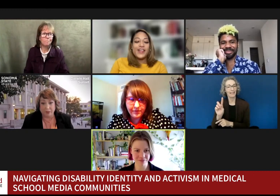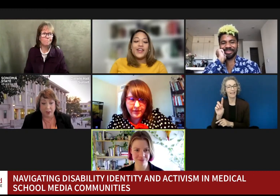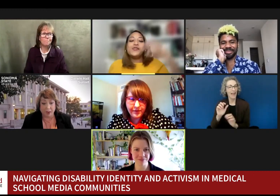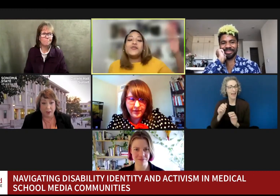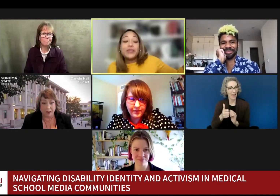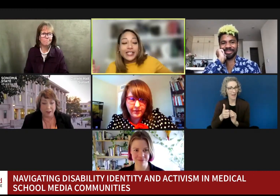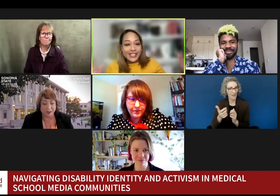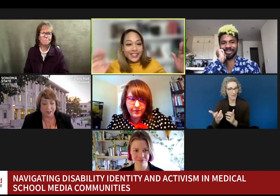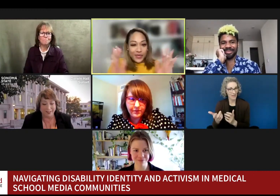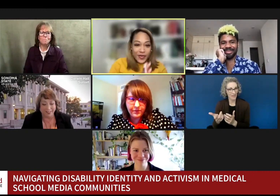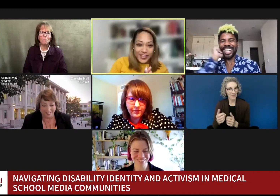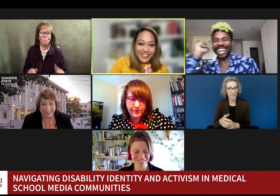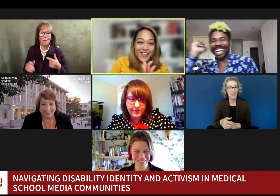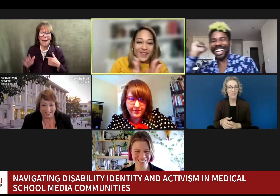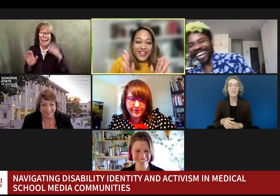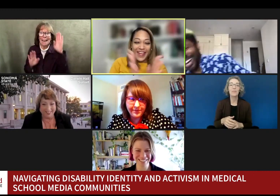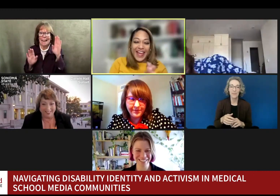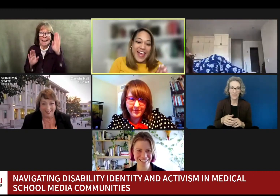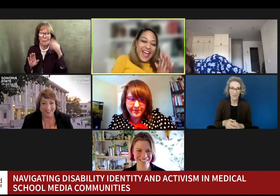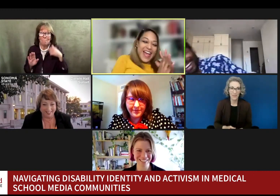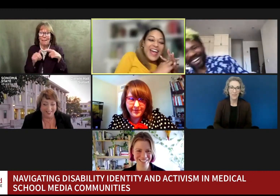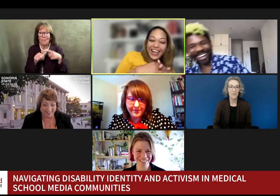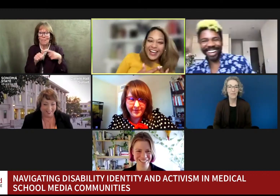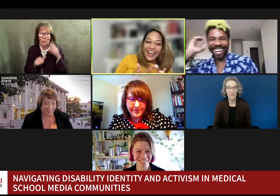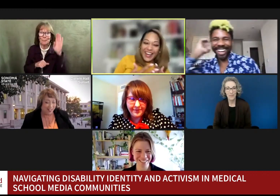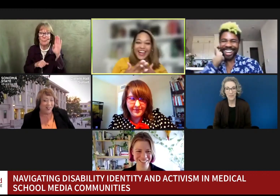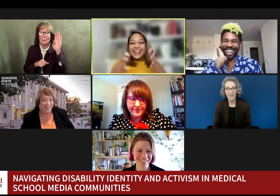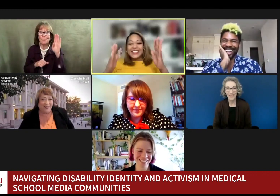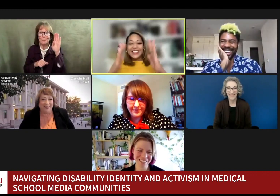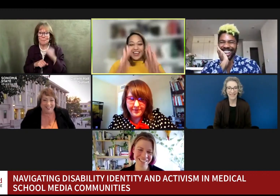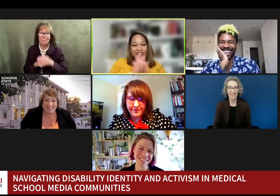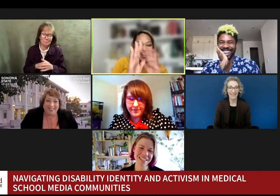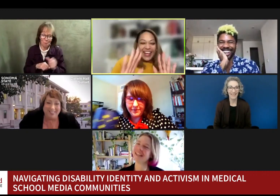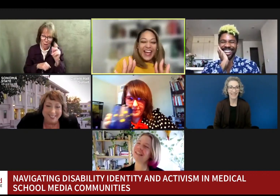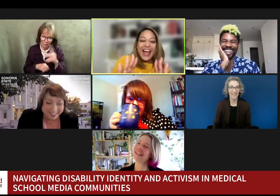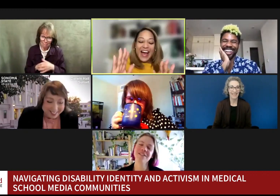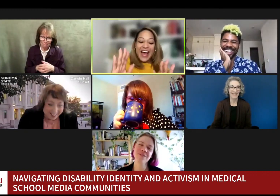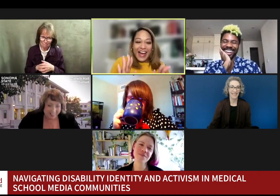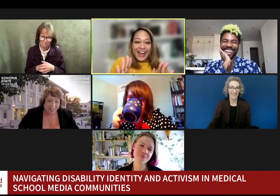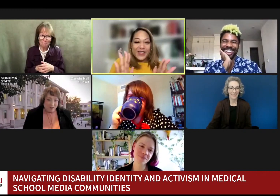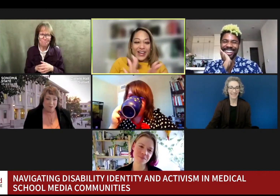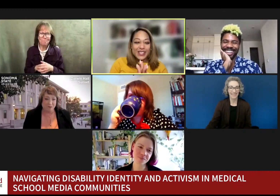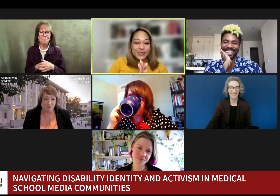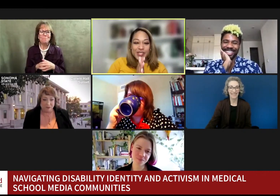I'm gonna take this one first, okay. [LAUGH] So, I was Miss Wheelchair New York 2015.